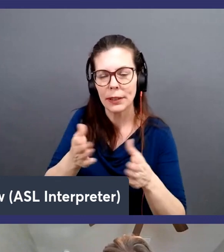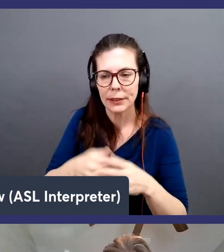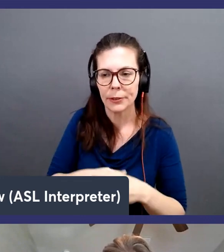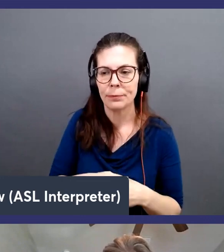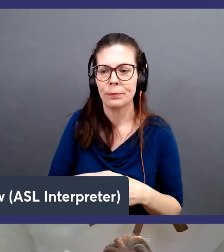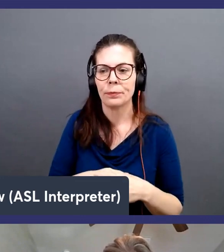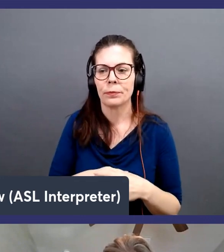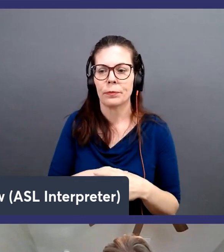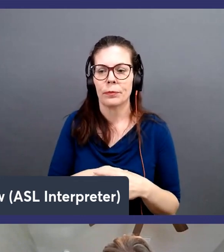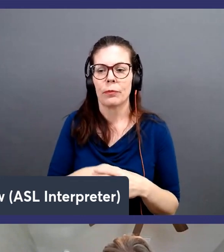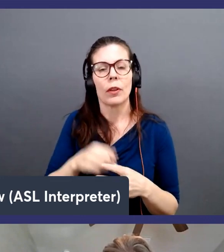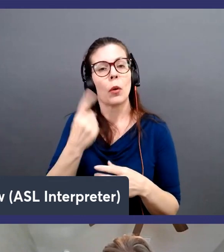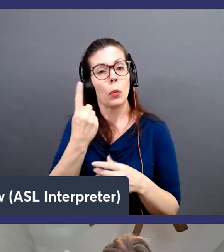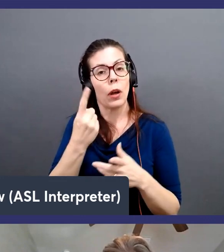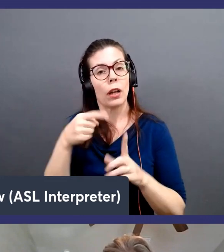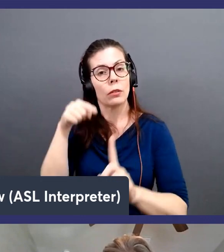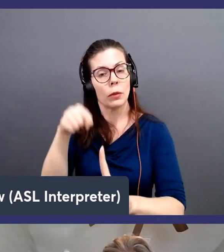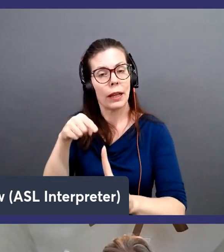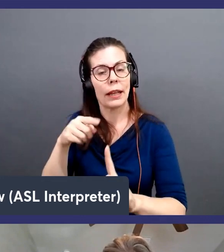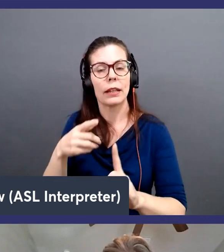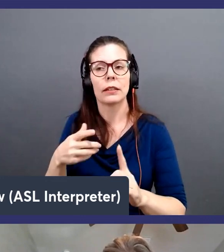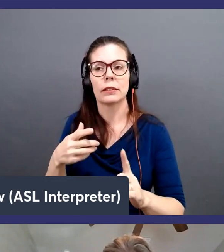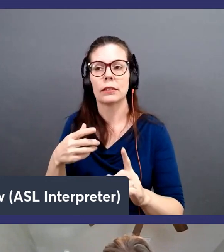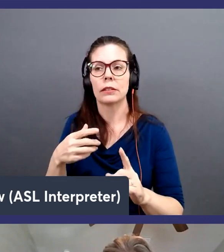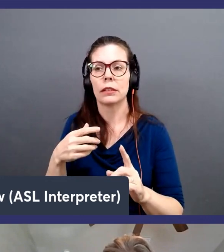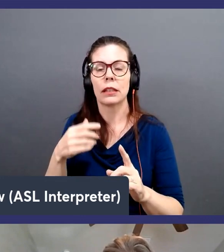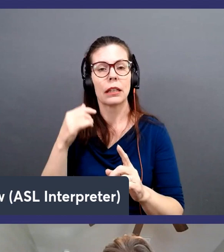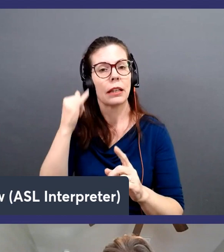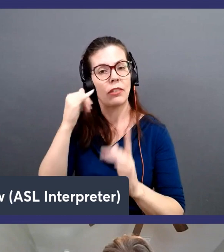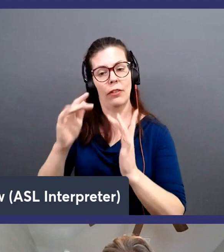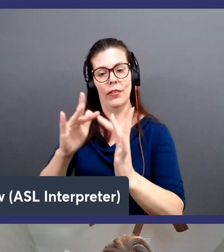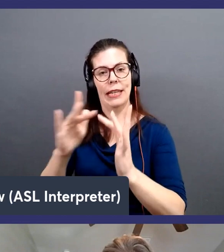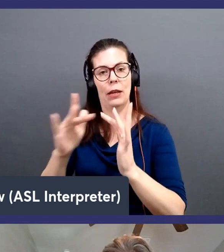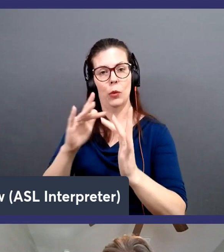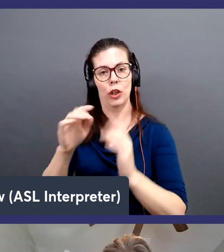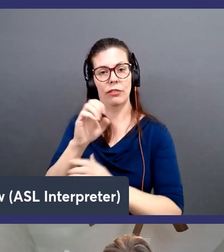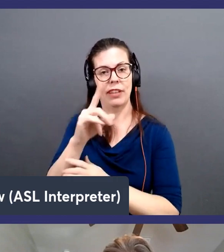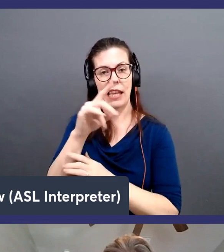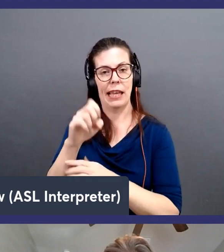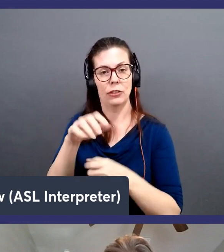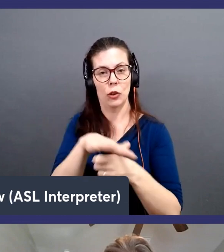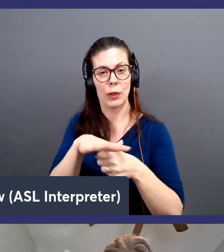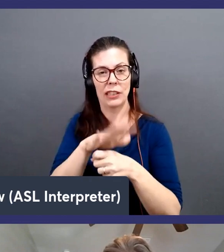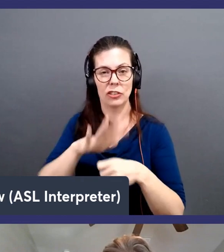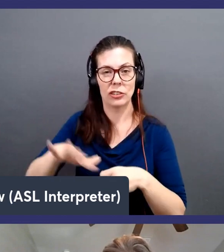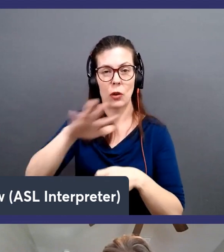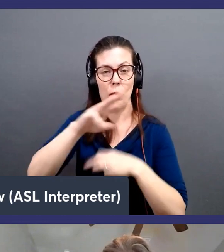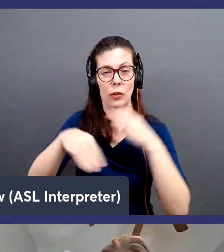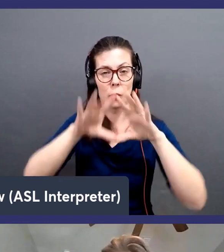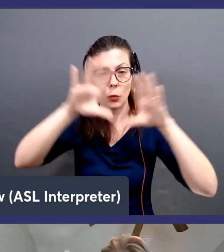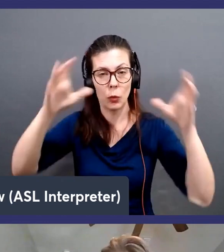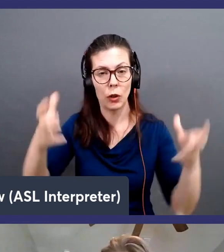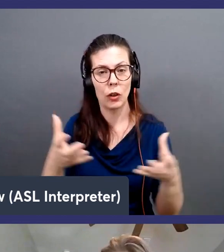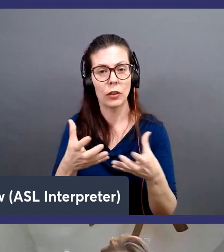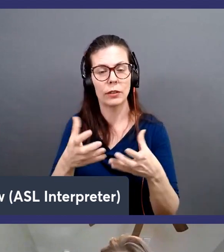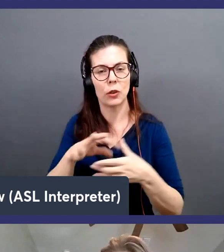one of the cool ways is that by having a network of Edge locations that's all around the world that brings content closer to your users.